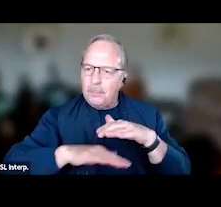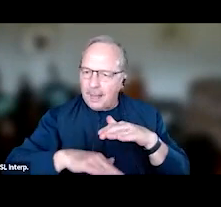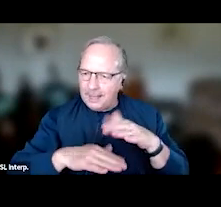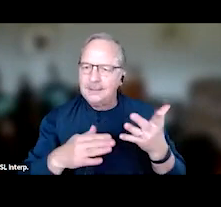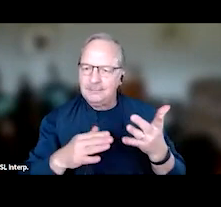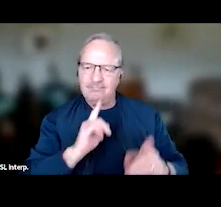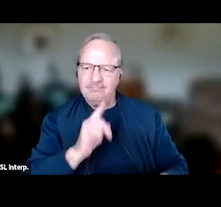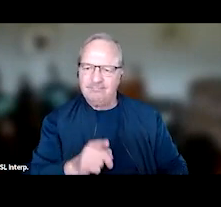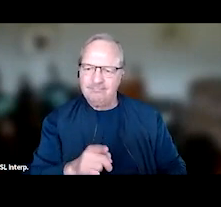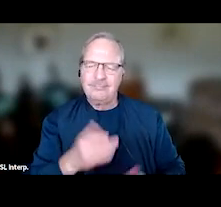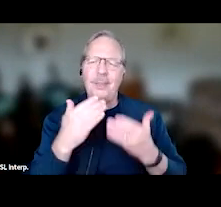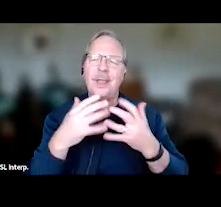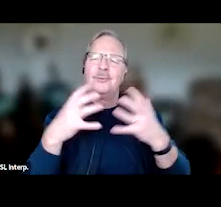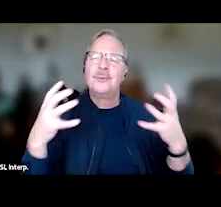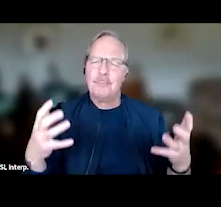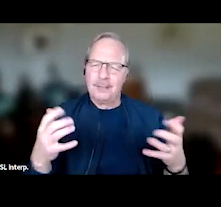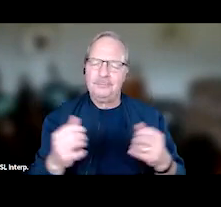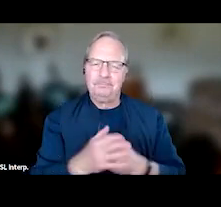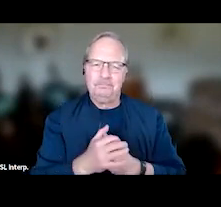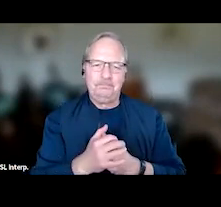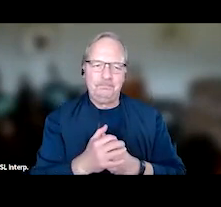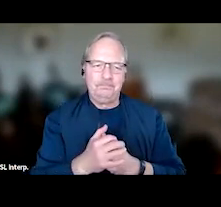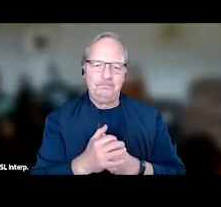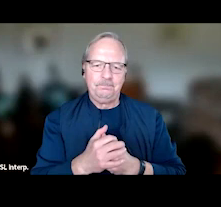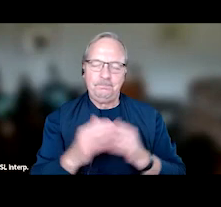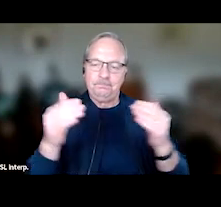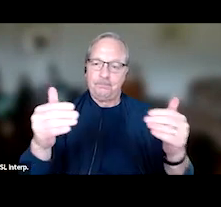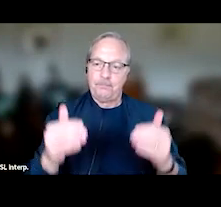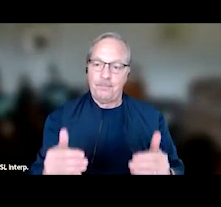Thank you so much for those. We can go to the next slide,